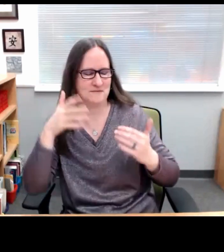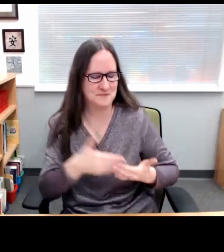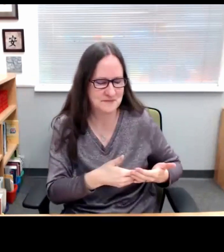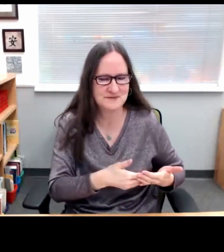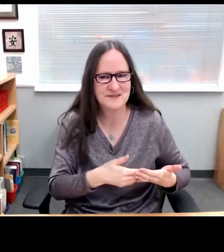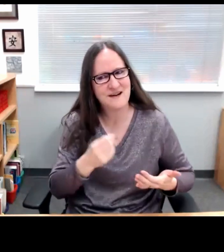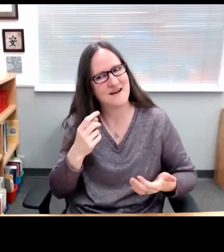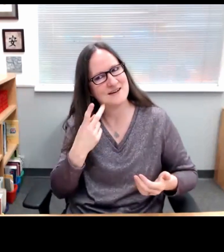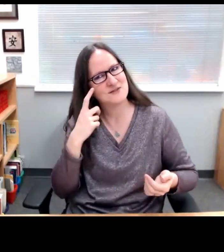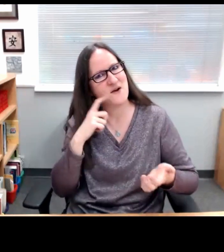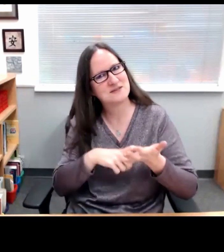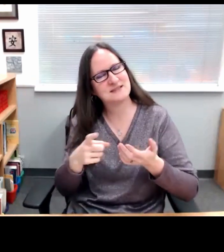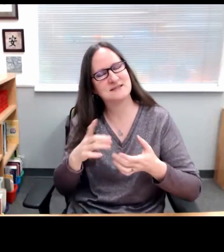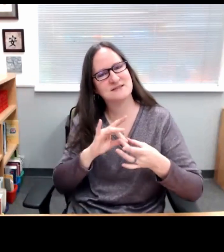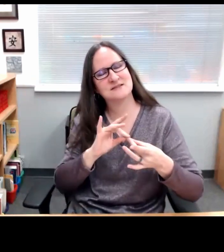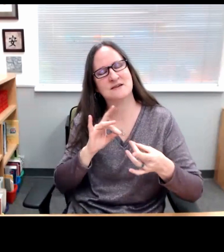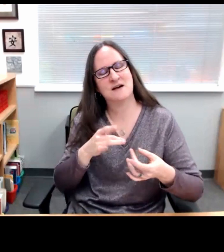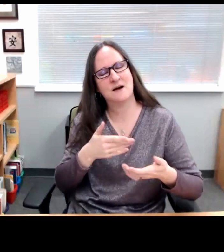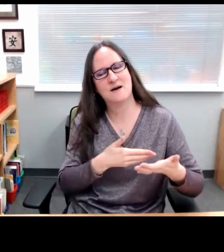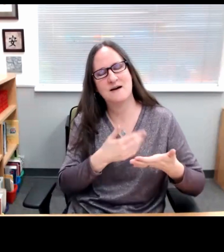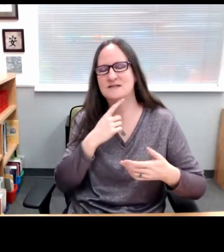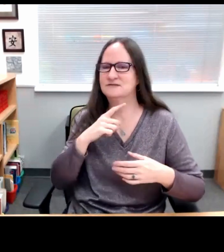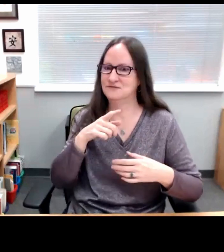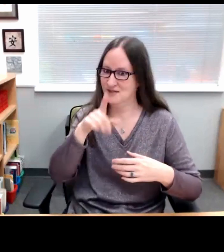that there's a difference in size between the characters.